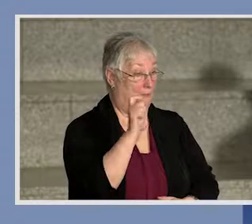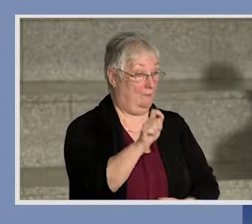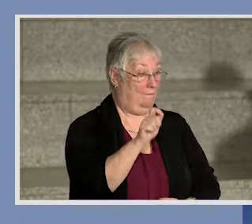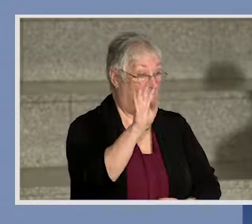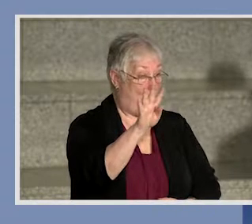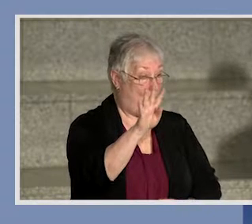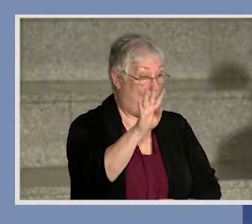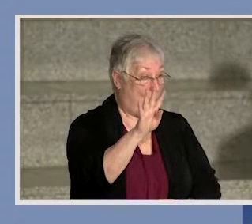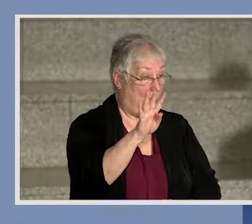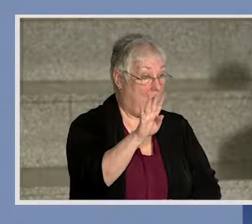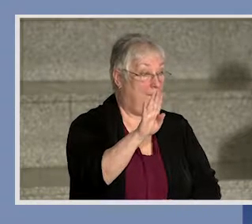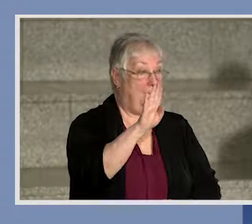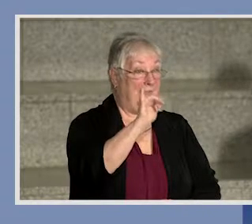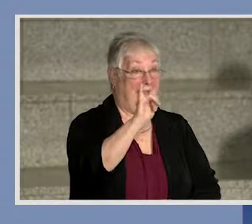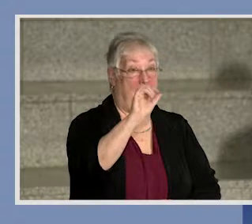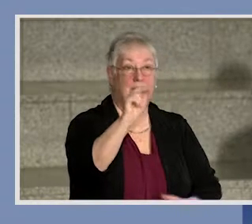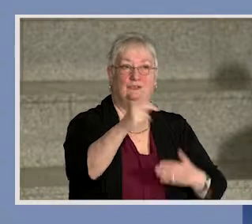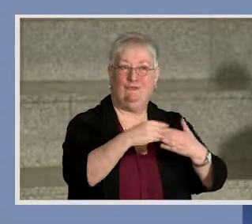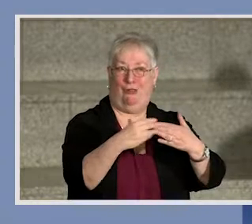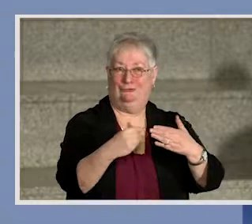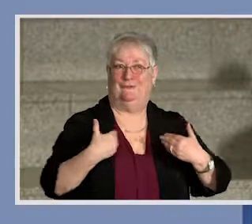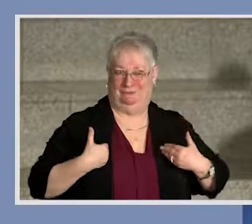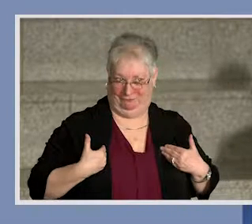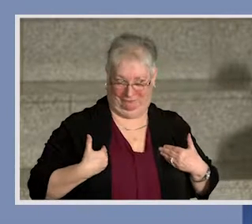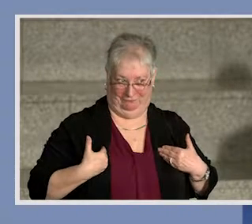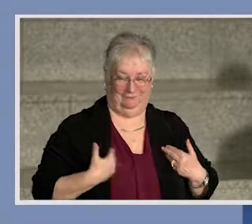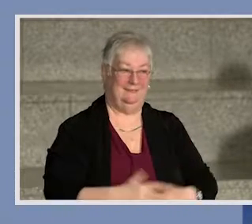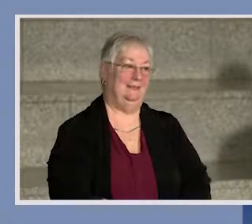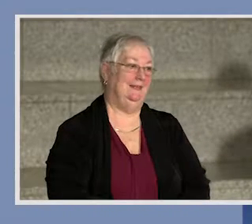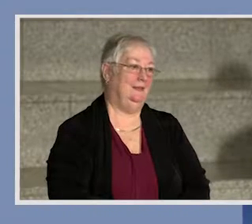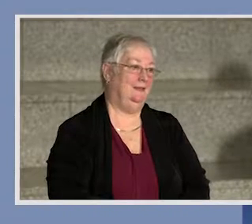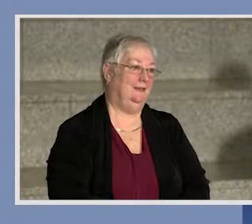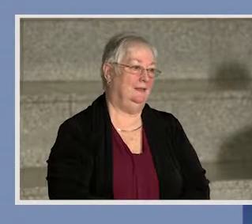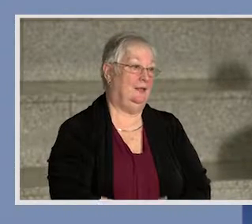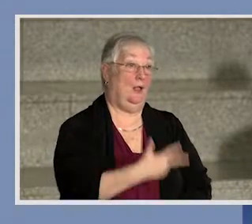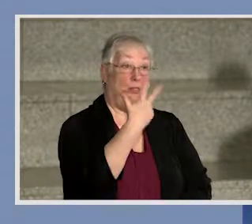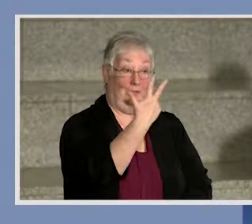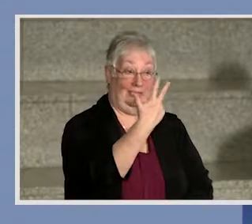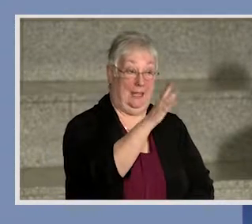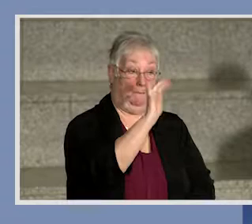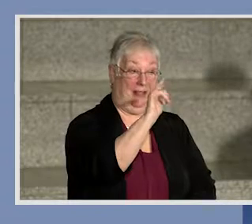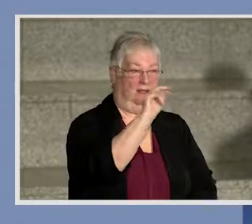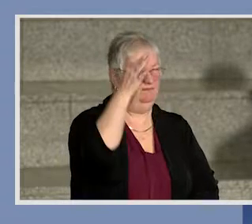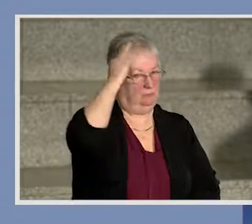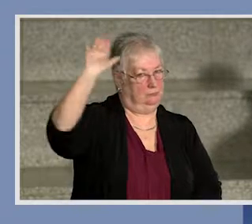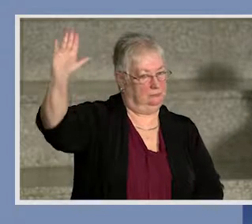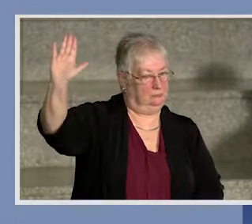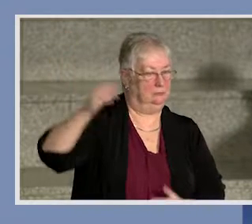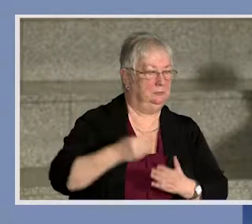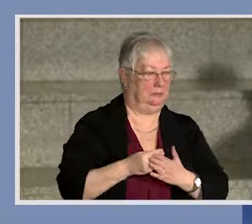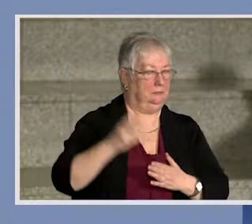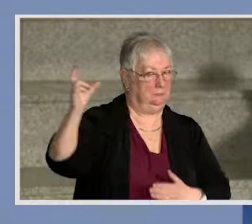ABOUT $3 BILLION OF THAT IS FEDERAL MONEY THAT COMES TO US IN A WAY IT COMES TO ANY OTHER STATE IN THE UNION AND THEN THE